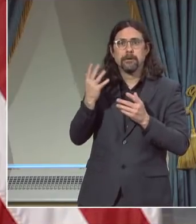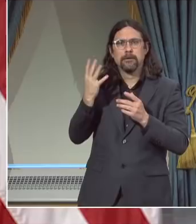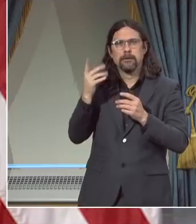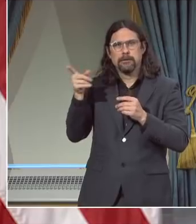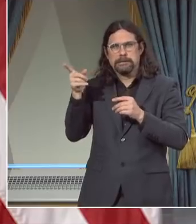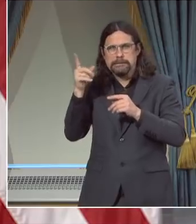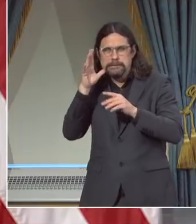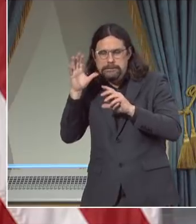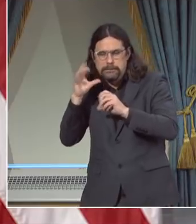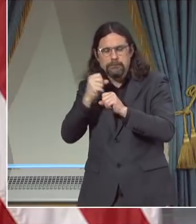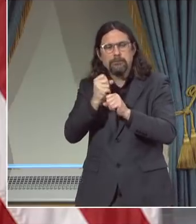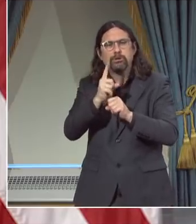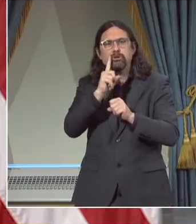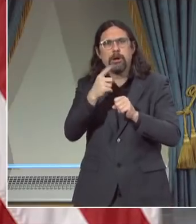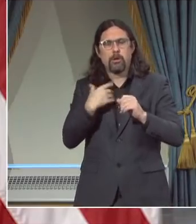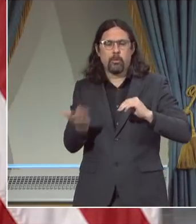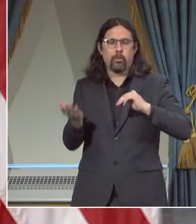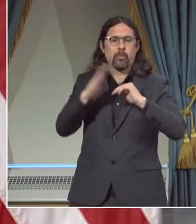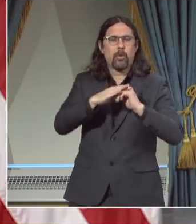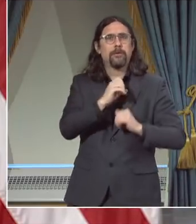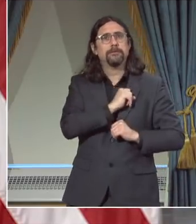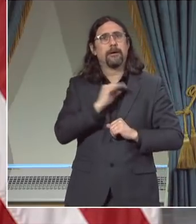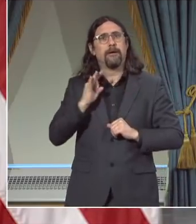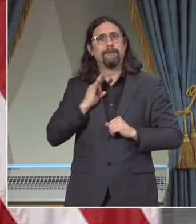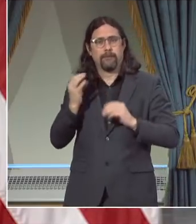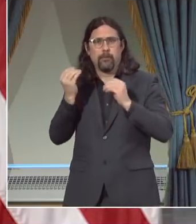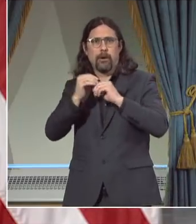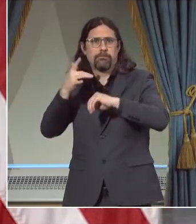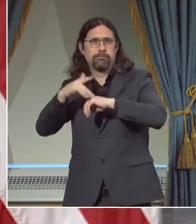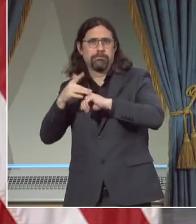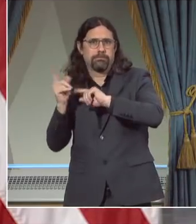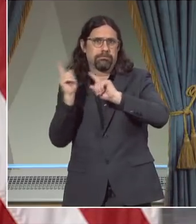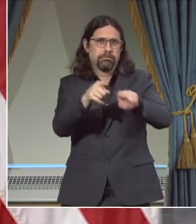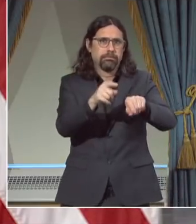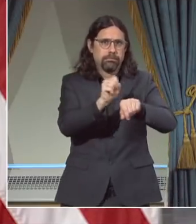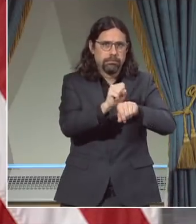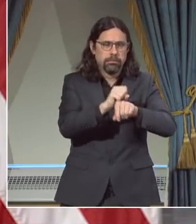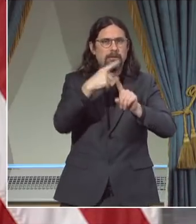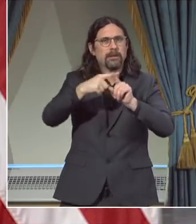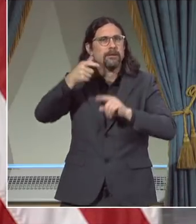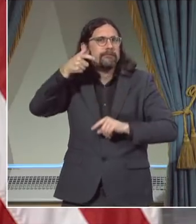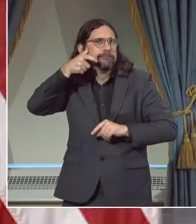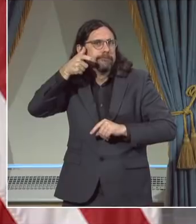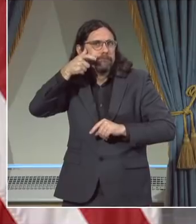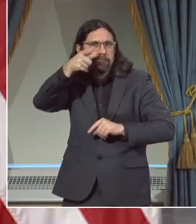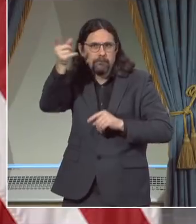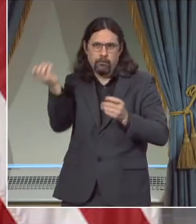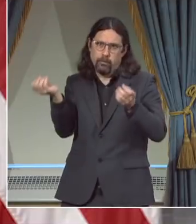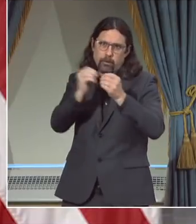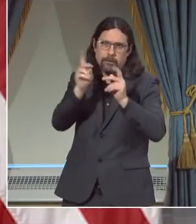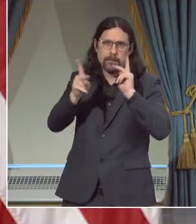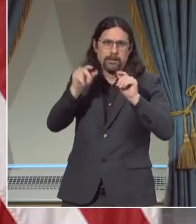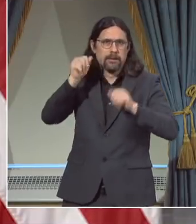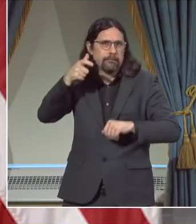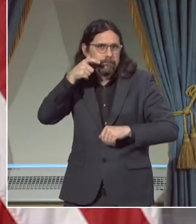OPERATIONS IS WE'RE MAKING A SERIES OF FAST, INTENSE MOVES TO ENSURE MORE PERSONNEL WILL BE AVAILABLE FOR EMS. WE'RE GOING TO